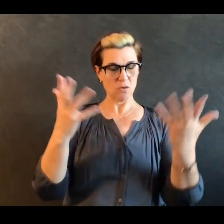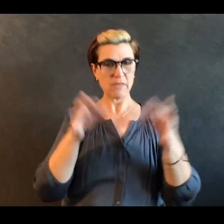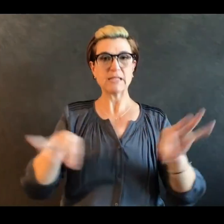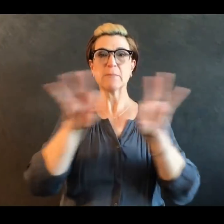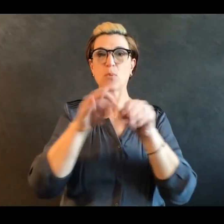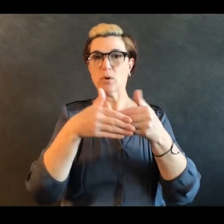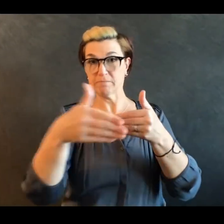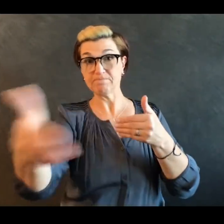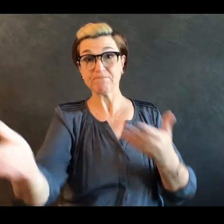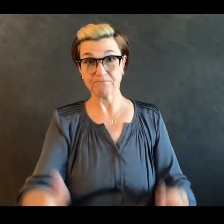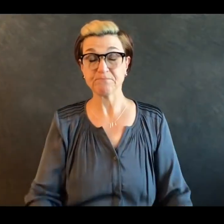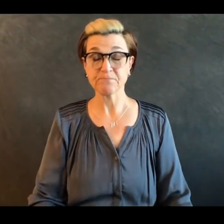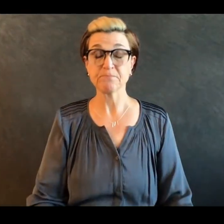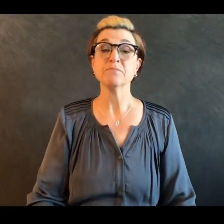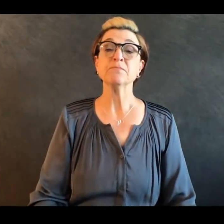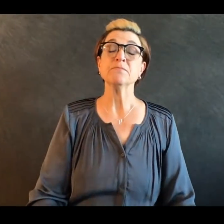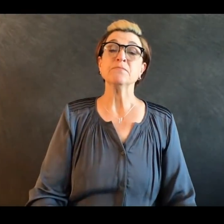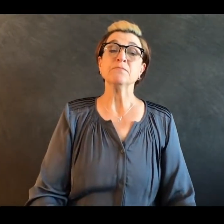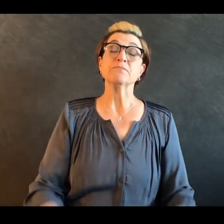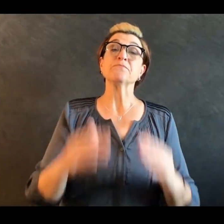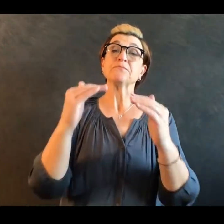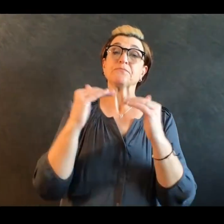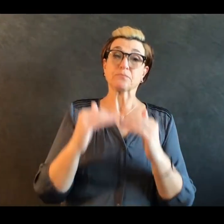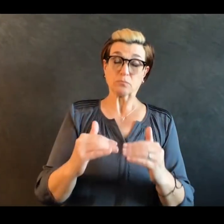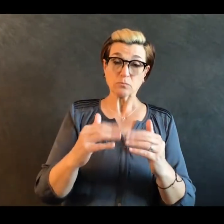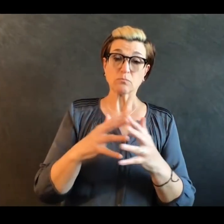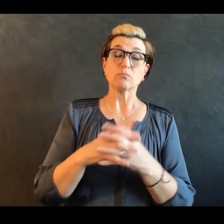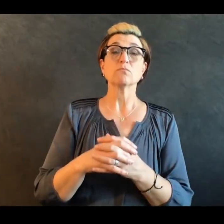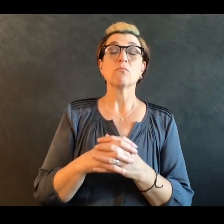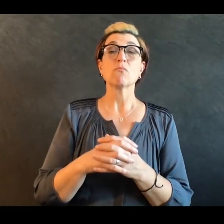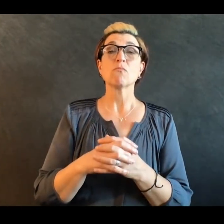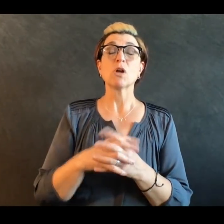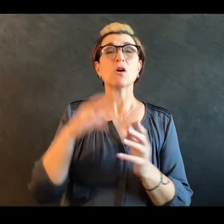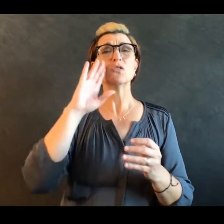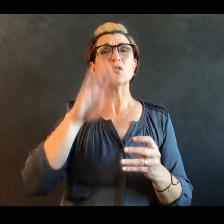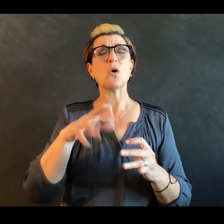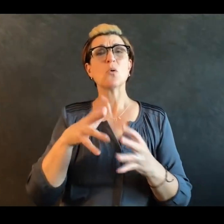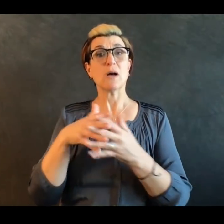proud history America is never greater than when our people are working in